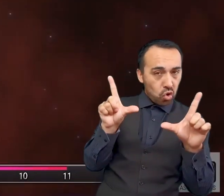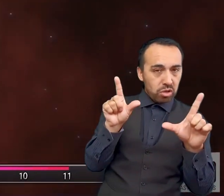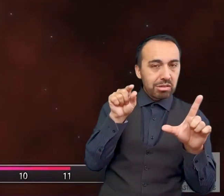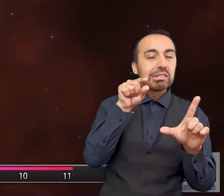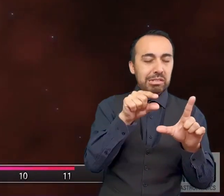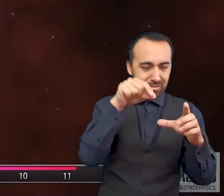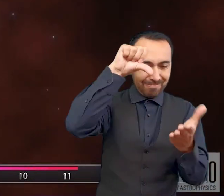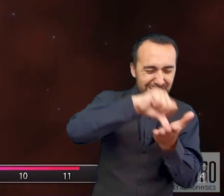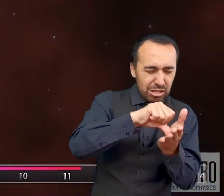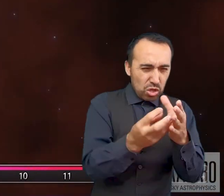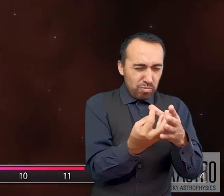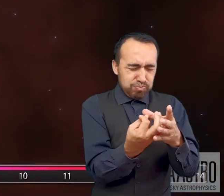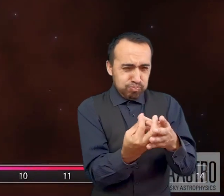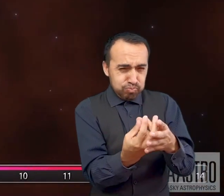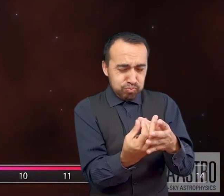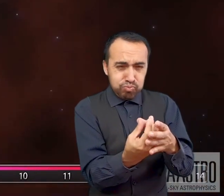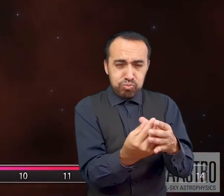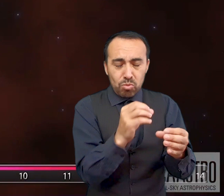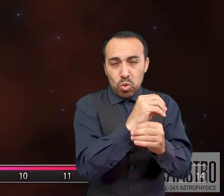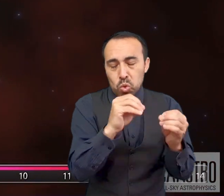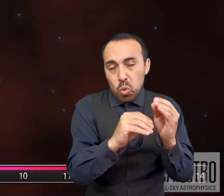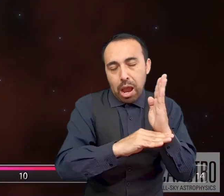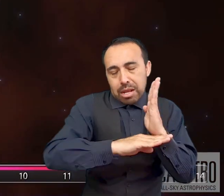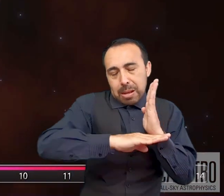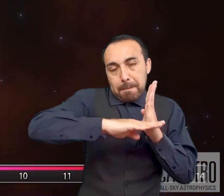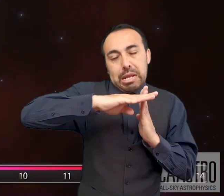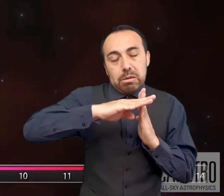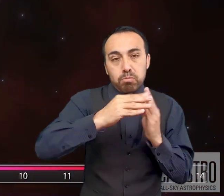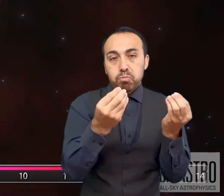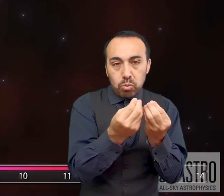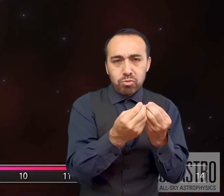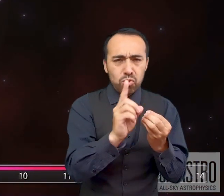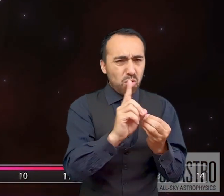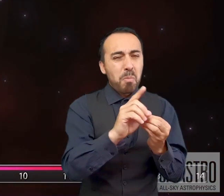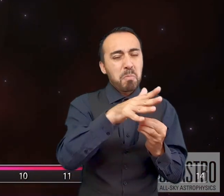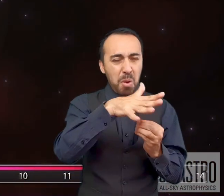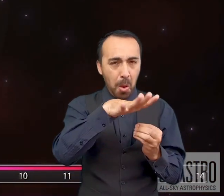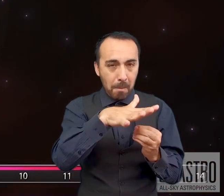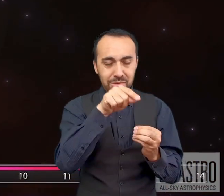The carbon core continues to contract until no further contraction is possible.